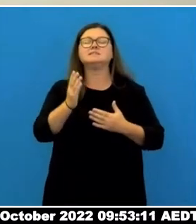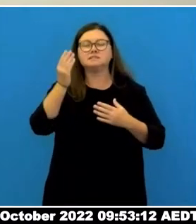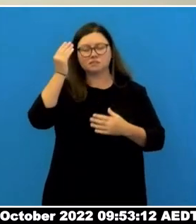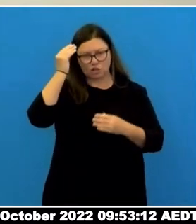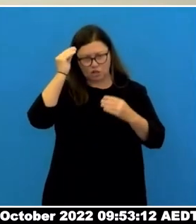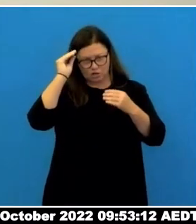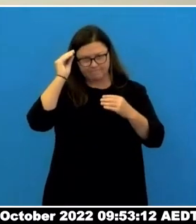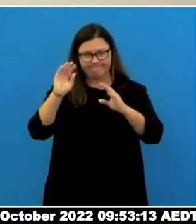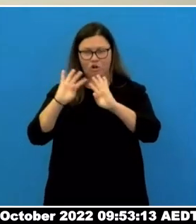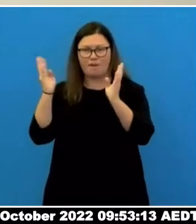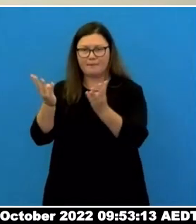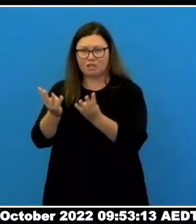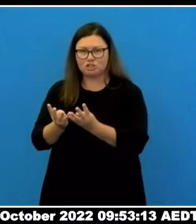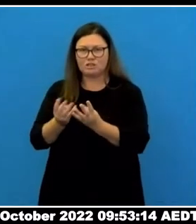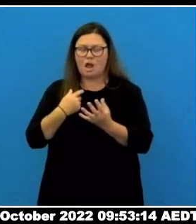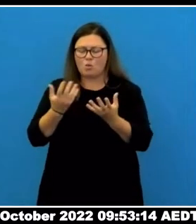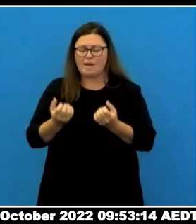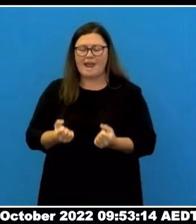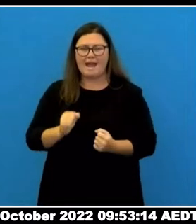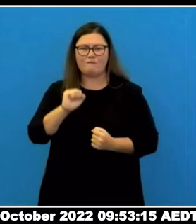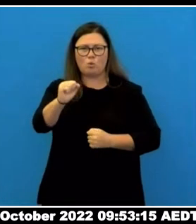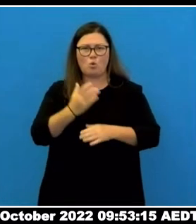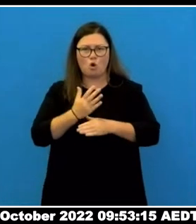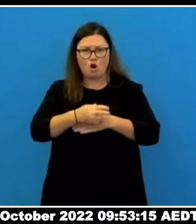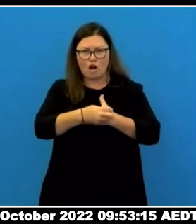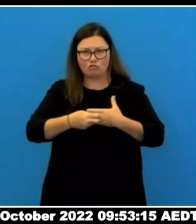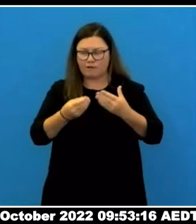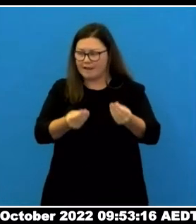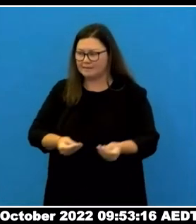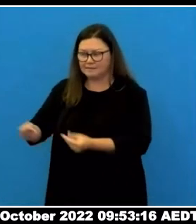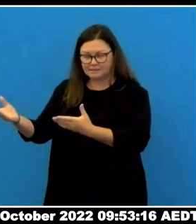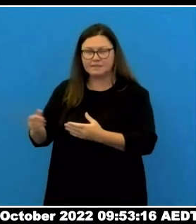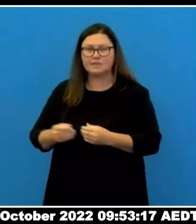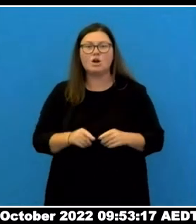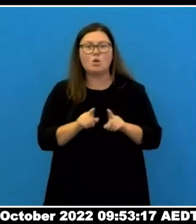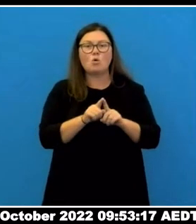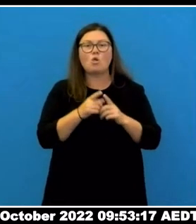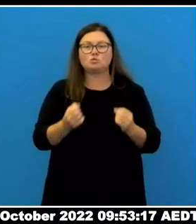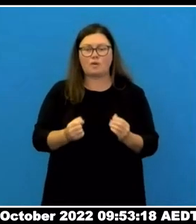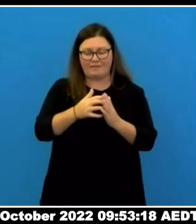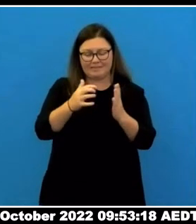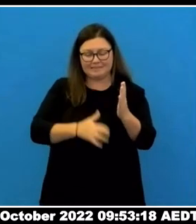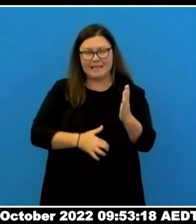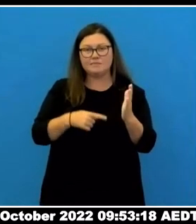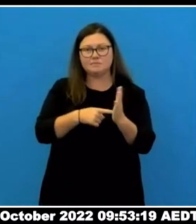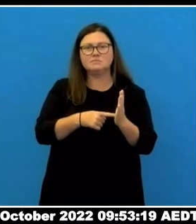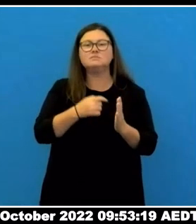And the Commissioners have a copy of the Commissioner's statement dated 30 September 2022.